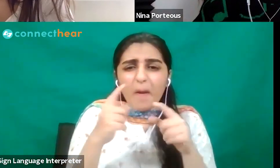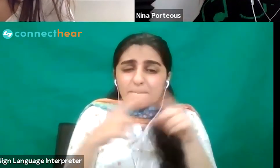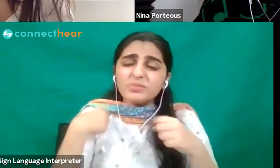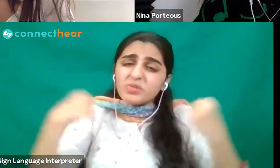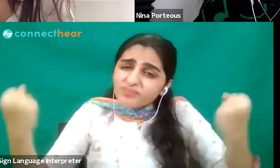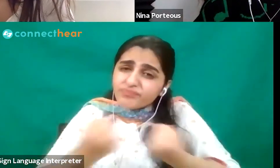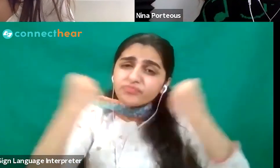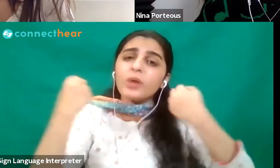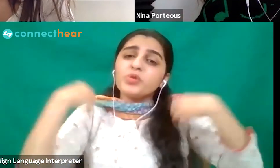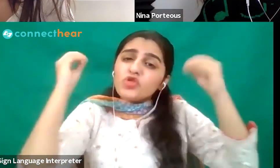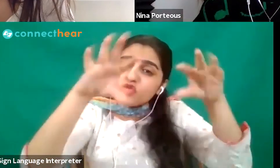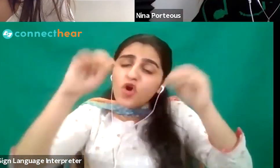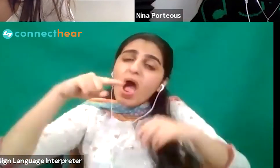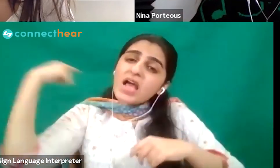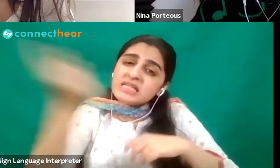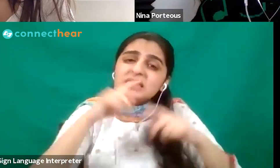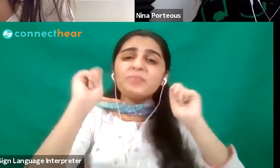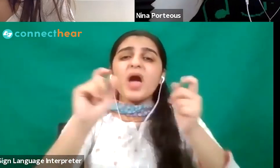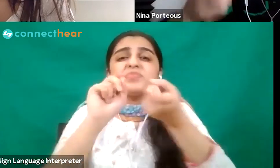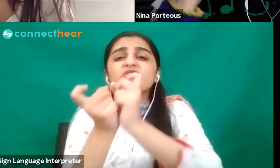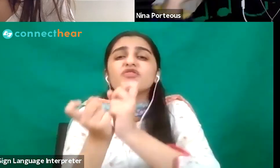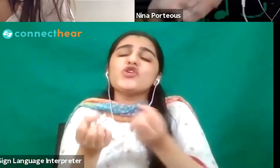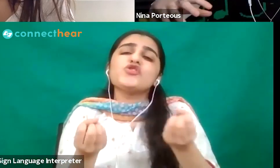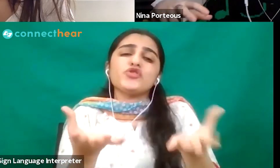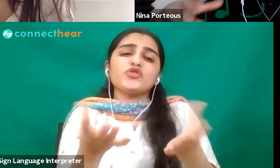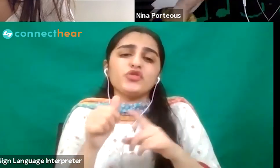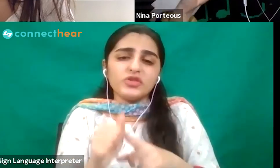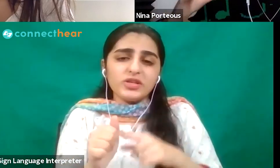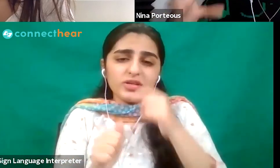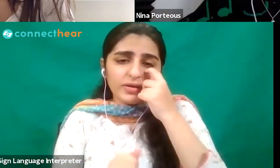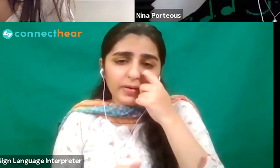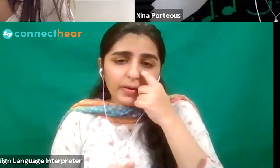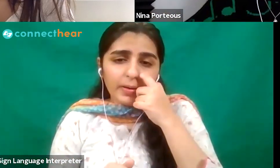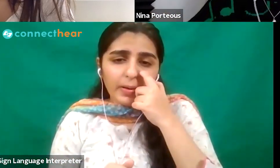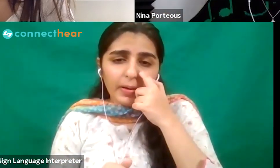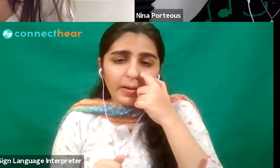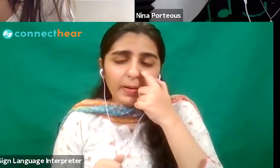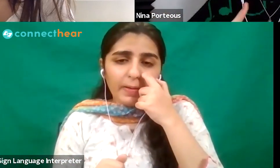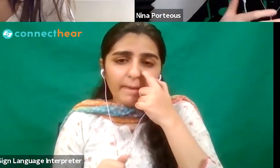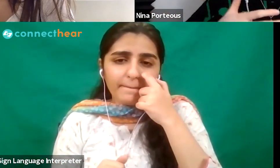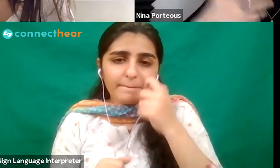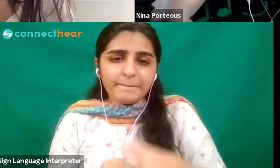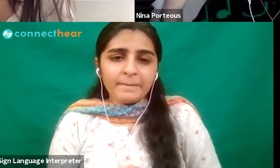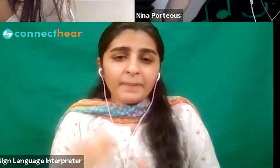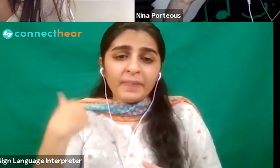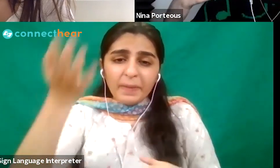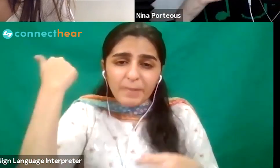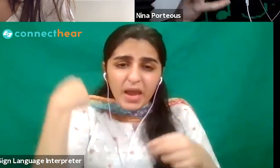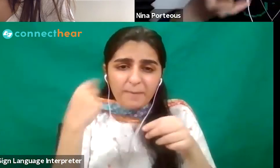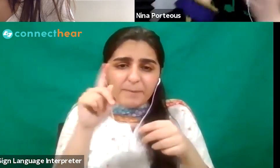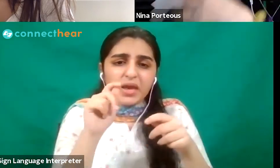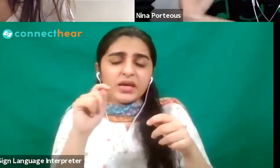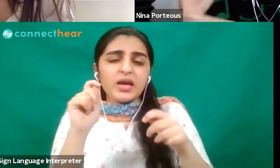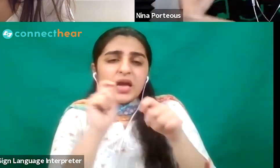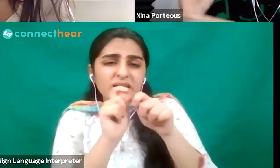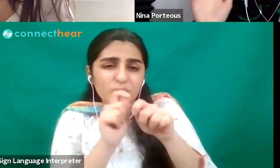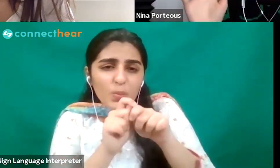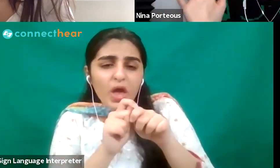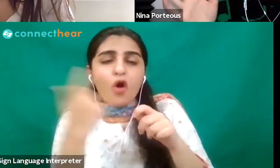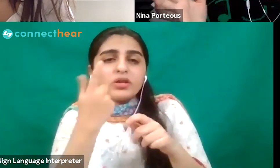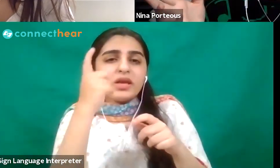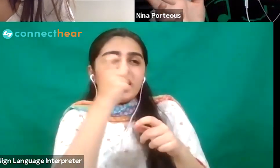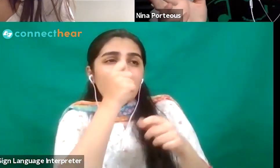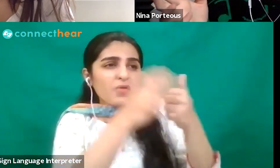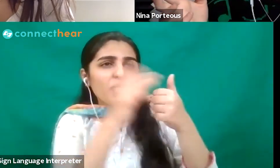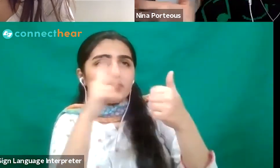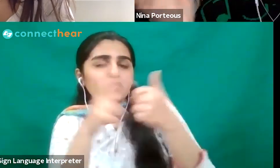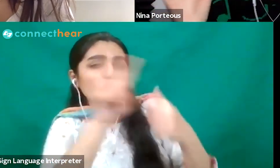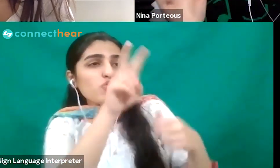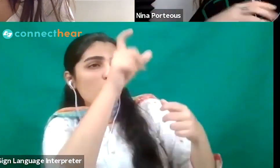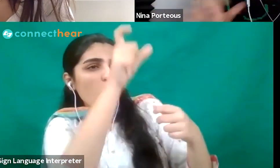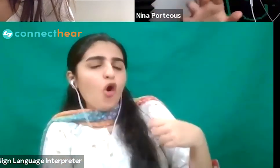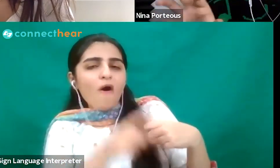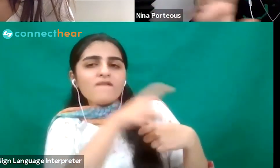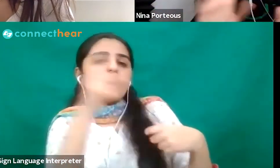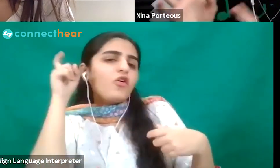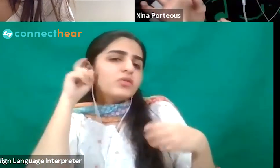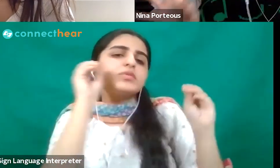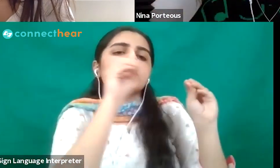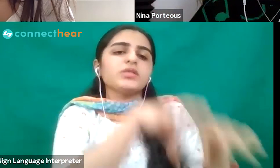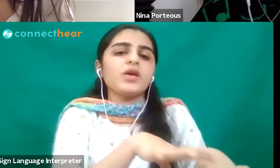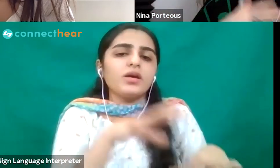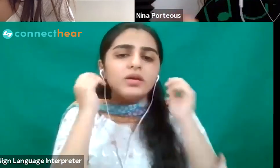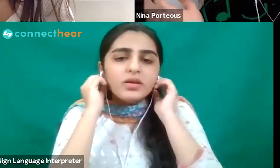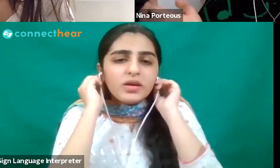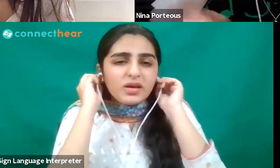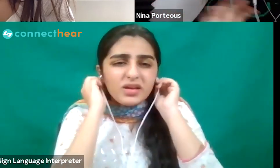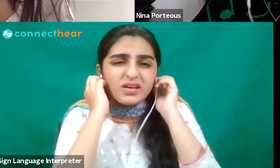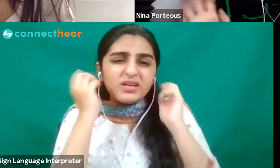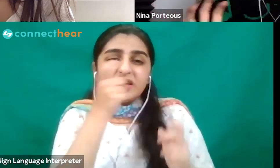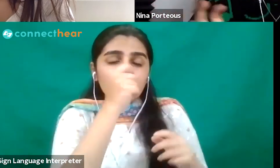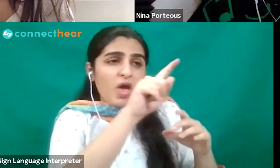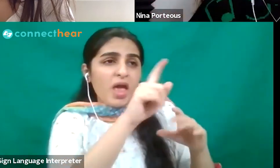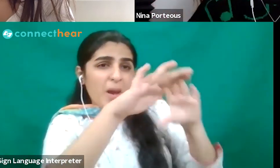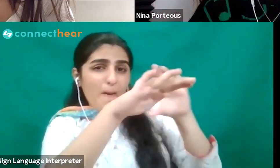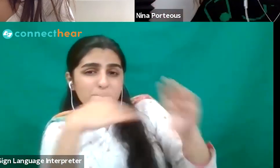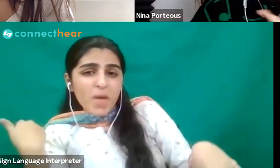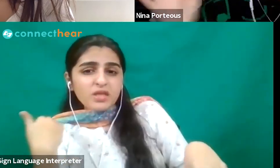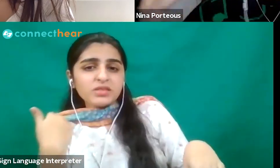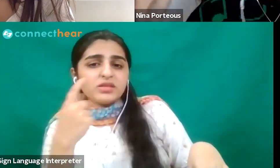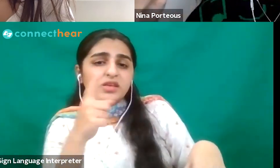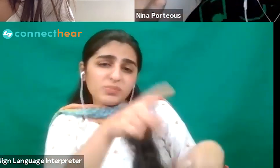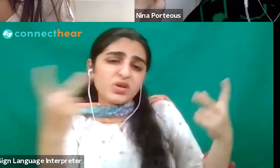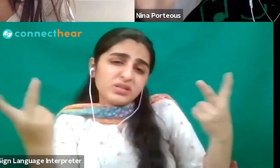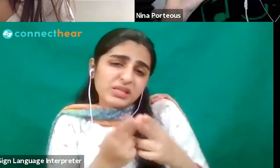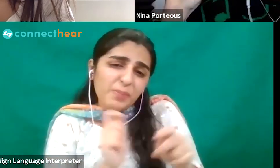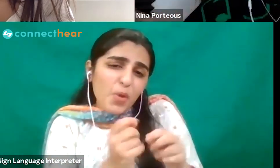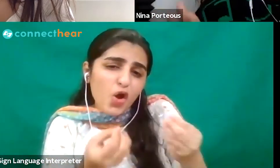Oh, I think I can happen. Almost into rails. So, I think there's some designs I do, I do on like really old hearing aids that from one I had like 10 years ago, because I really like impractical but those are like really bold and like really beautiful.